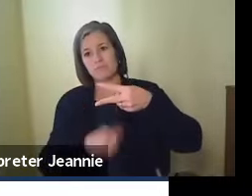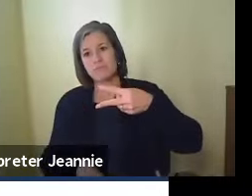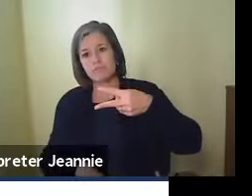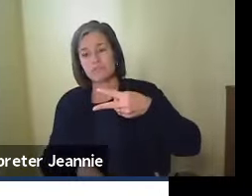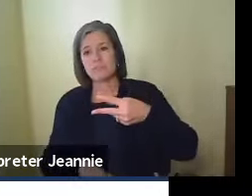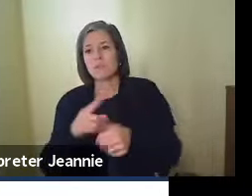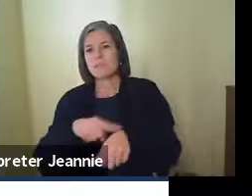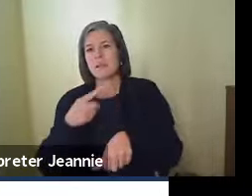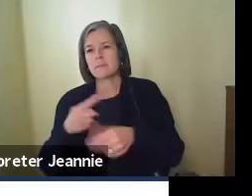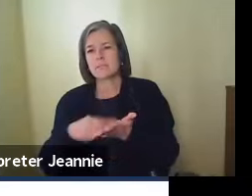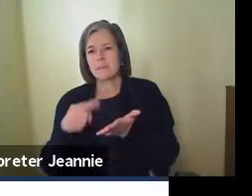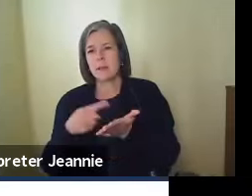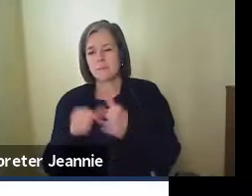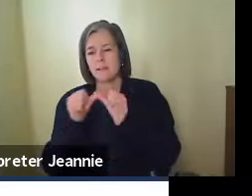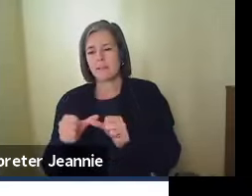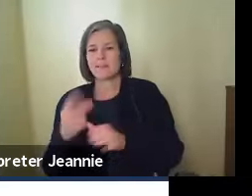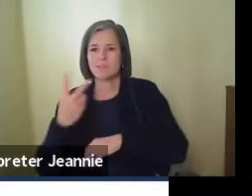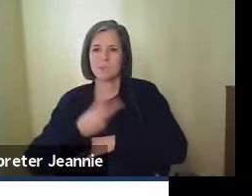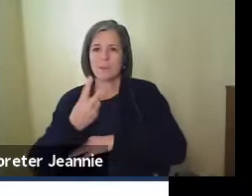for two or three days. It is possible to